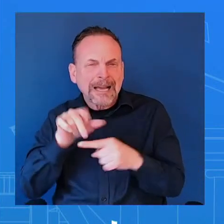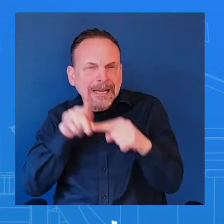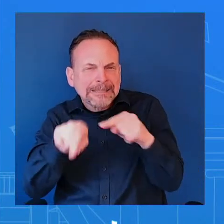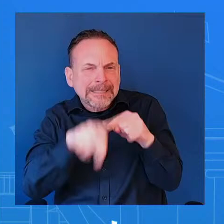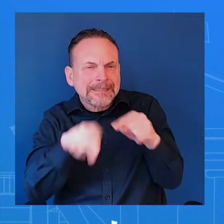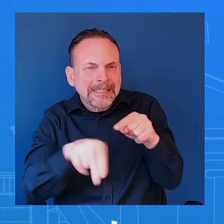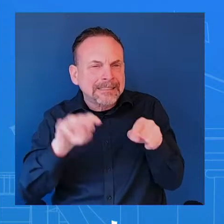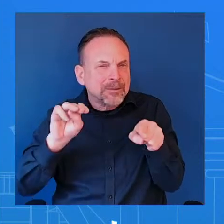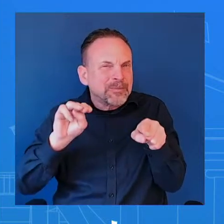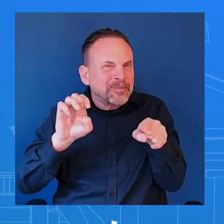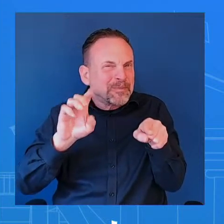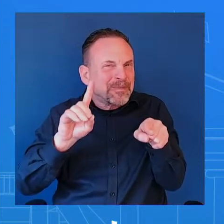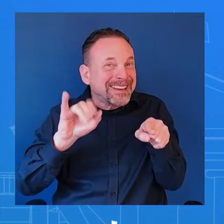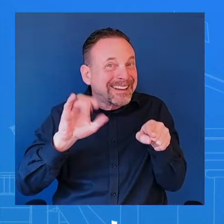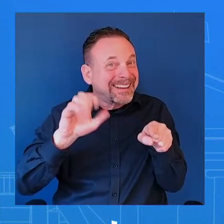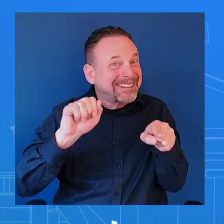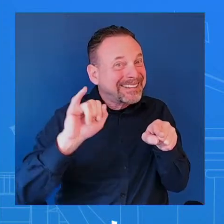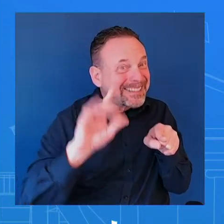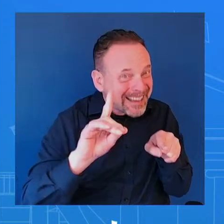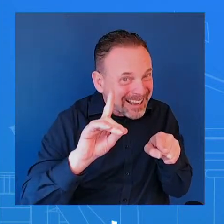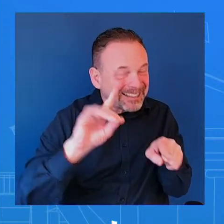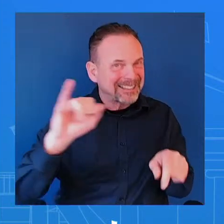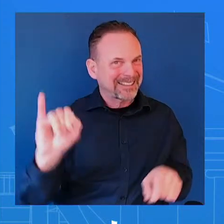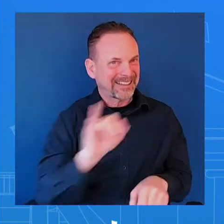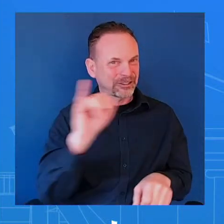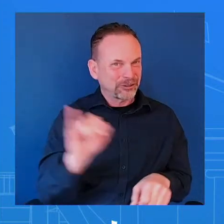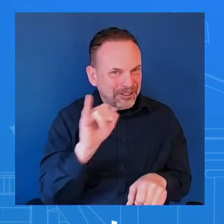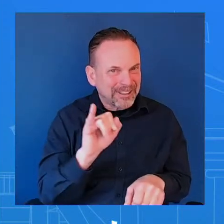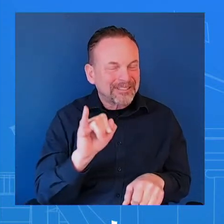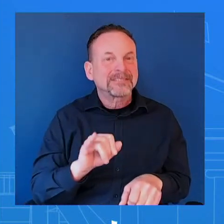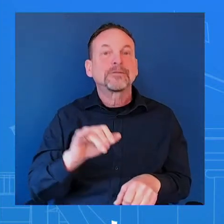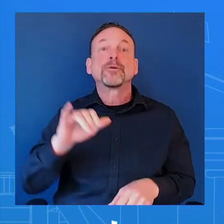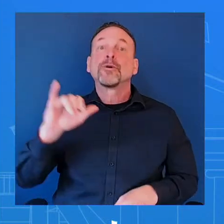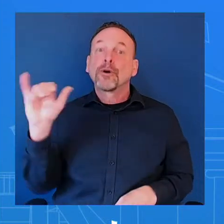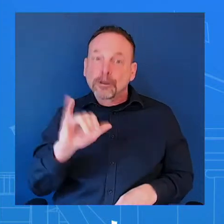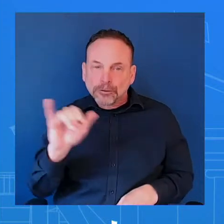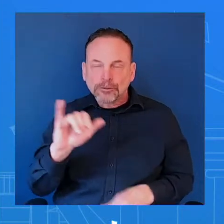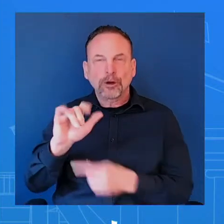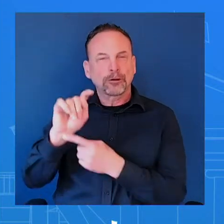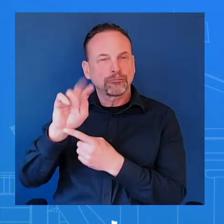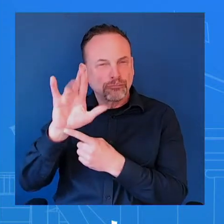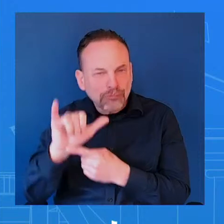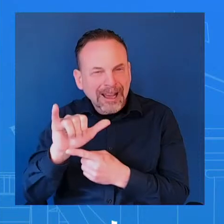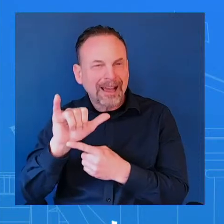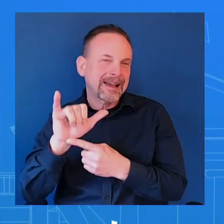drug costs for families, and huge giveaways for the wealthy and the biggest corporations.